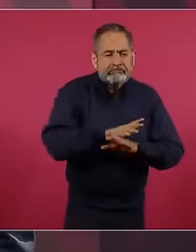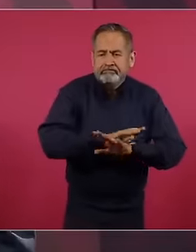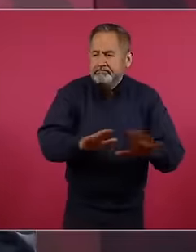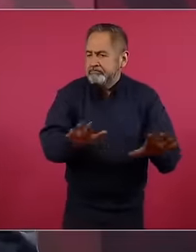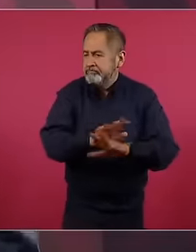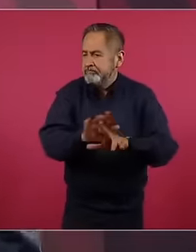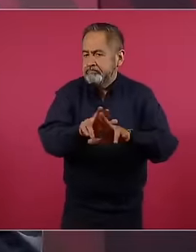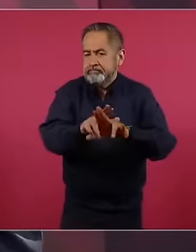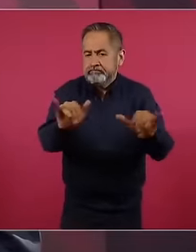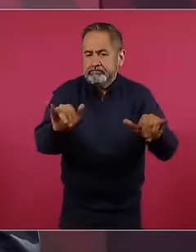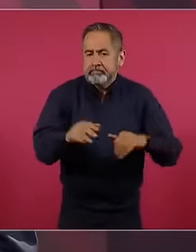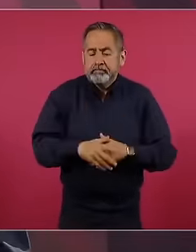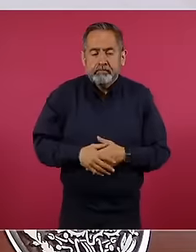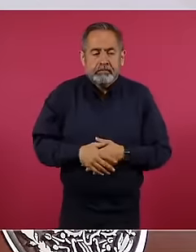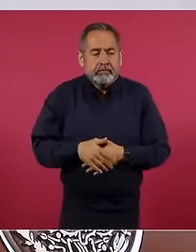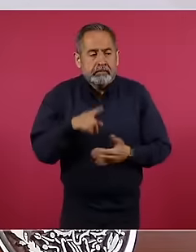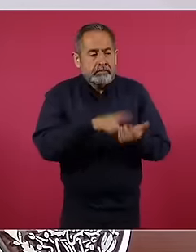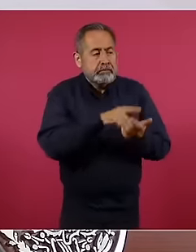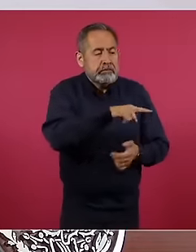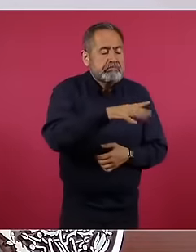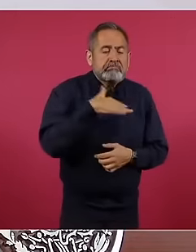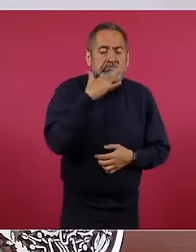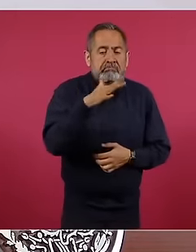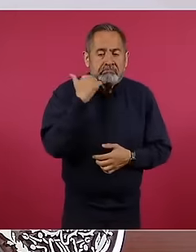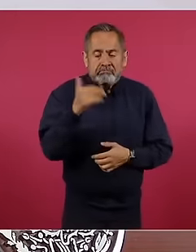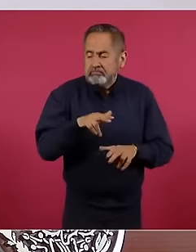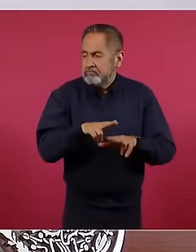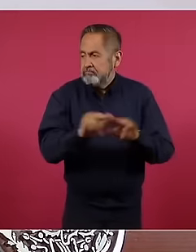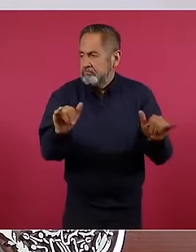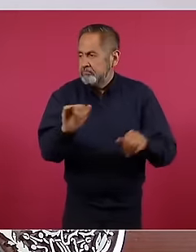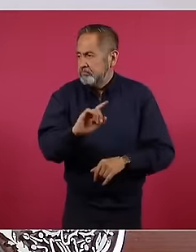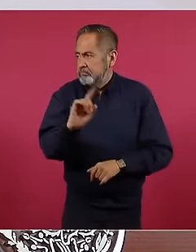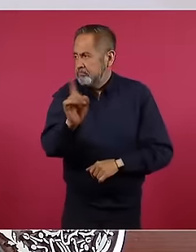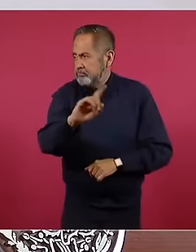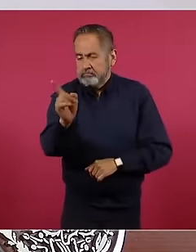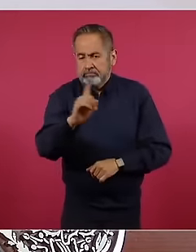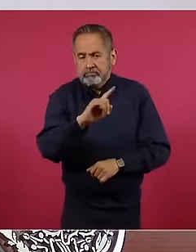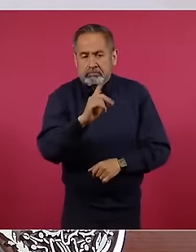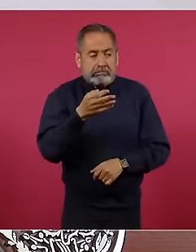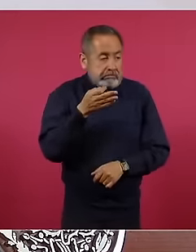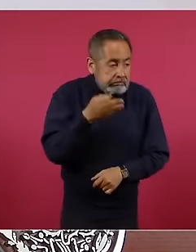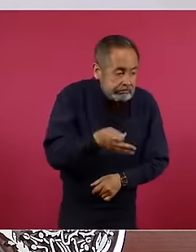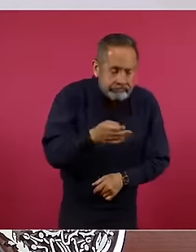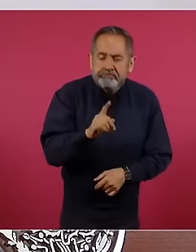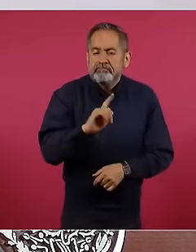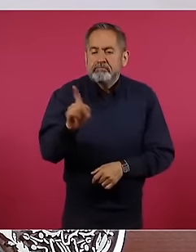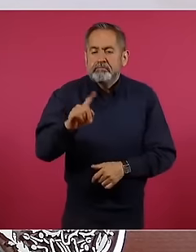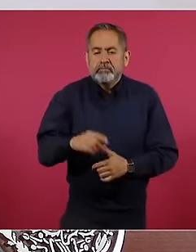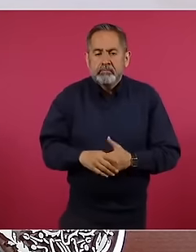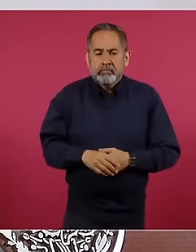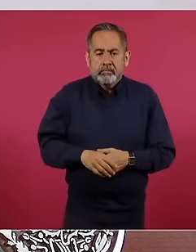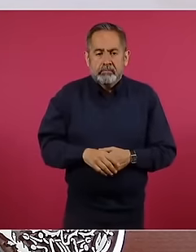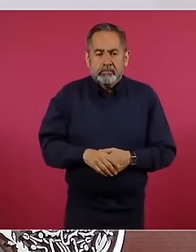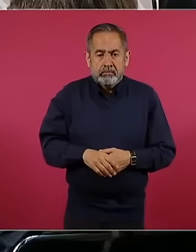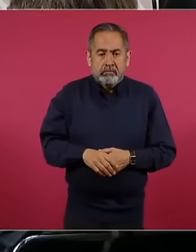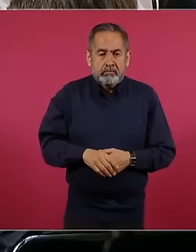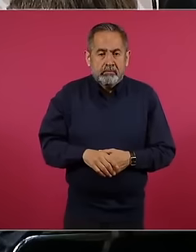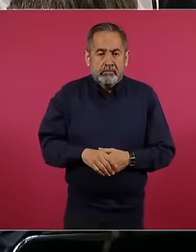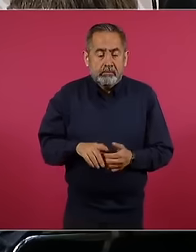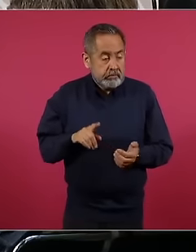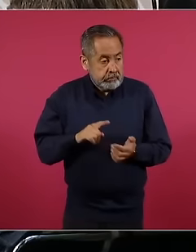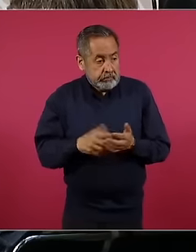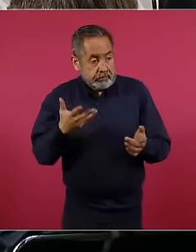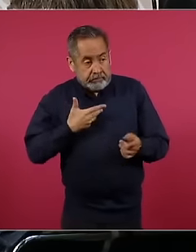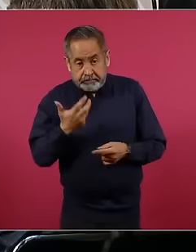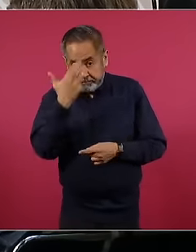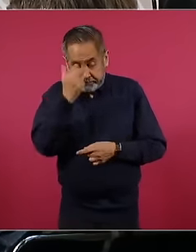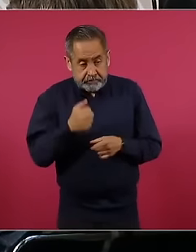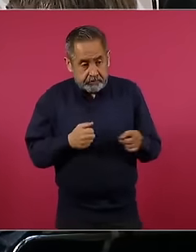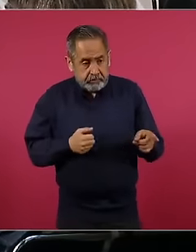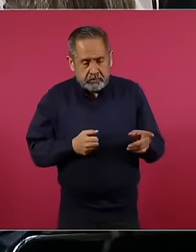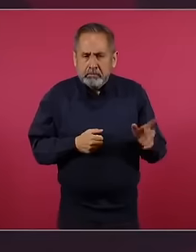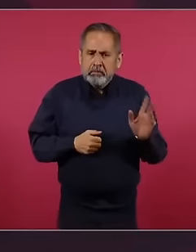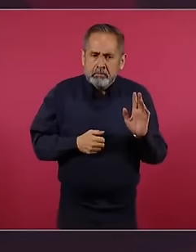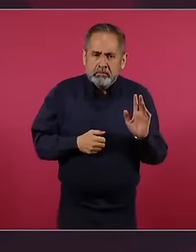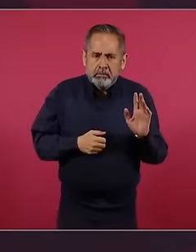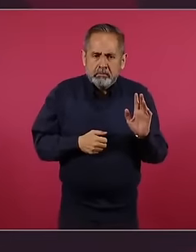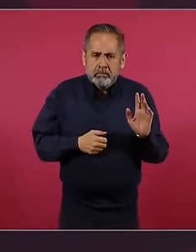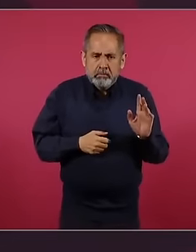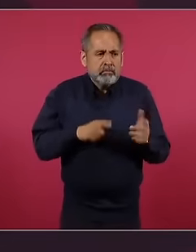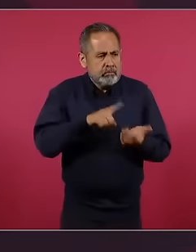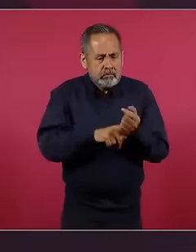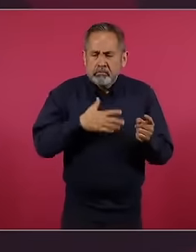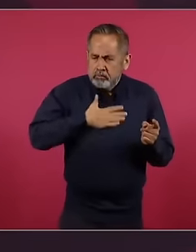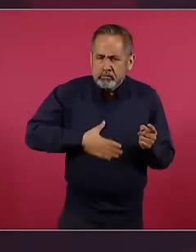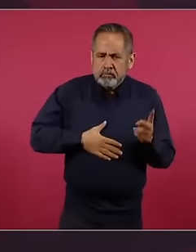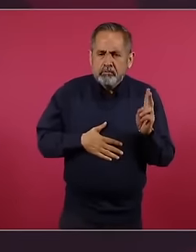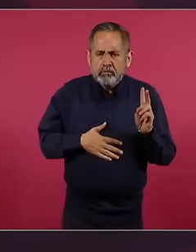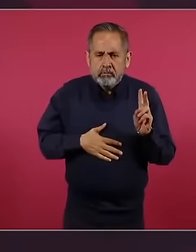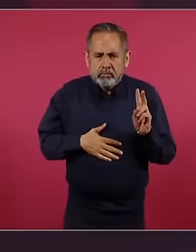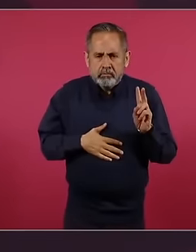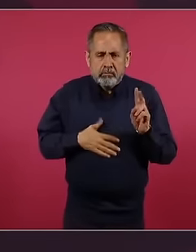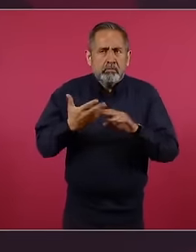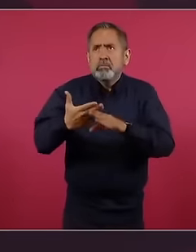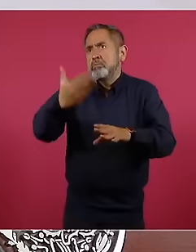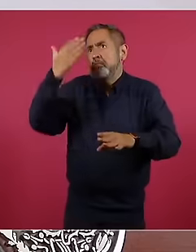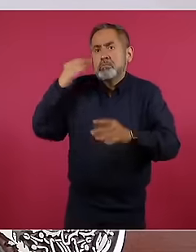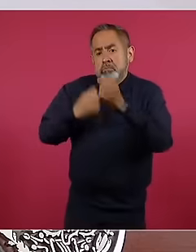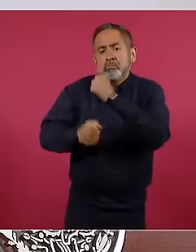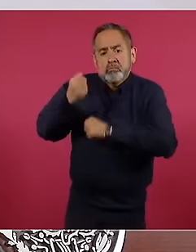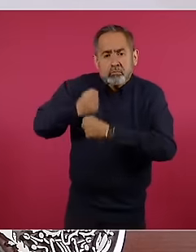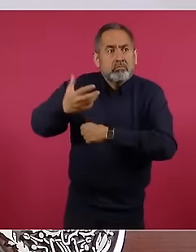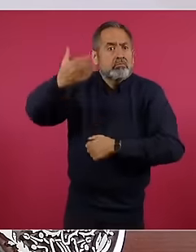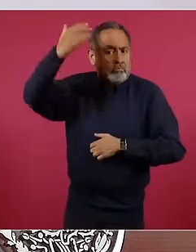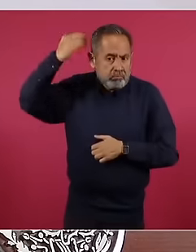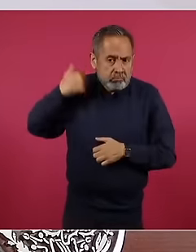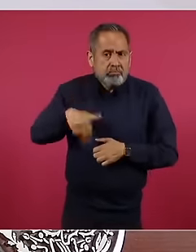anyone, they are right, it is fair Even if time has passed, what